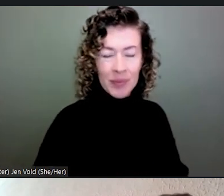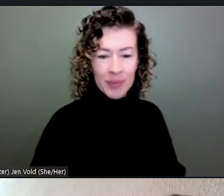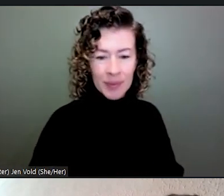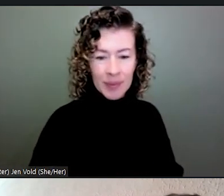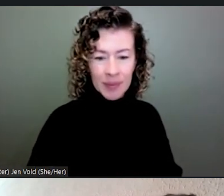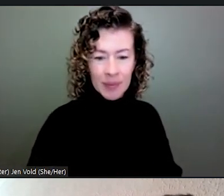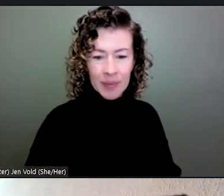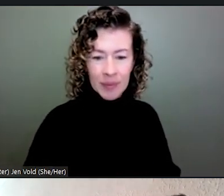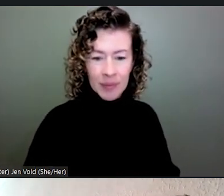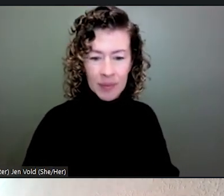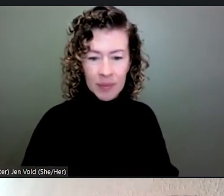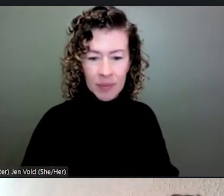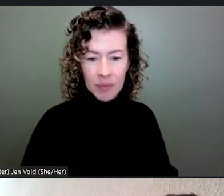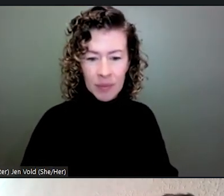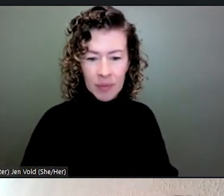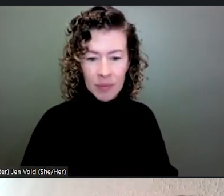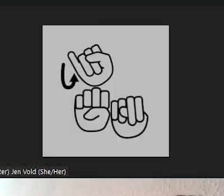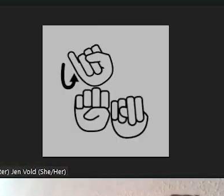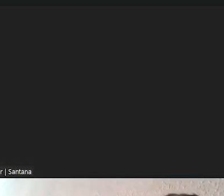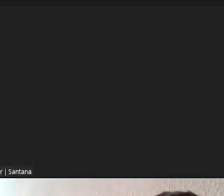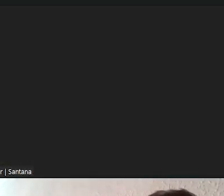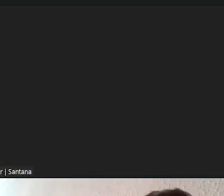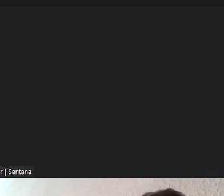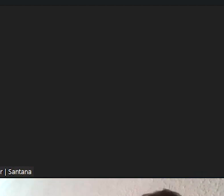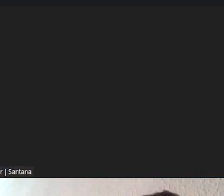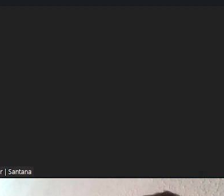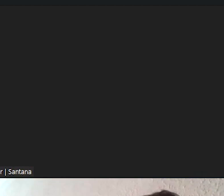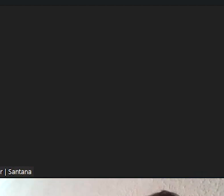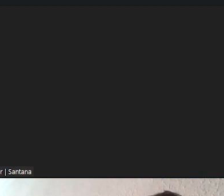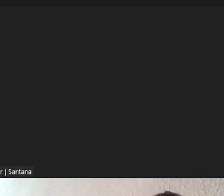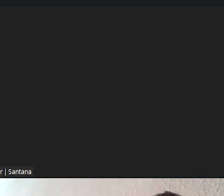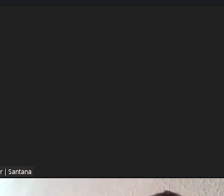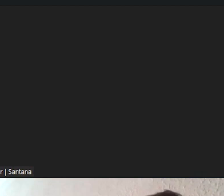if you already have citizenship and you know you don't have to do these things, you just don't have to deal with, right?